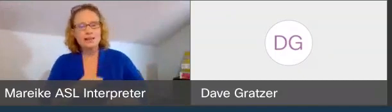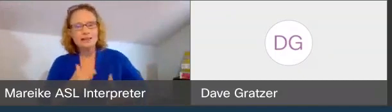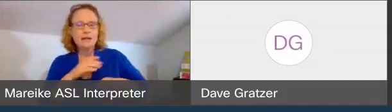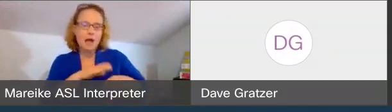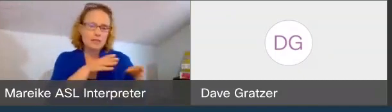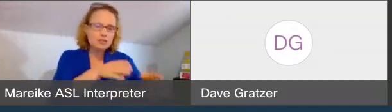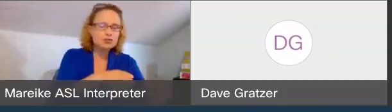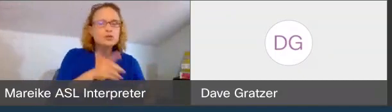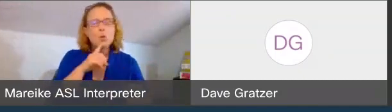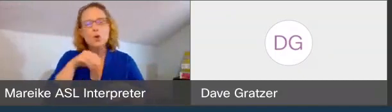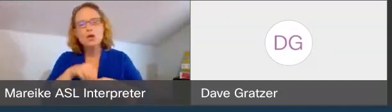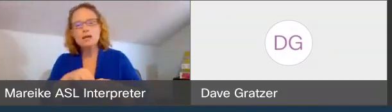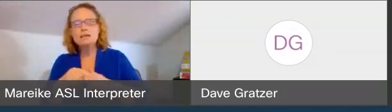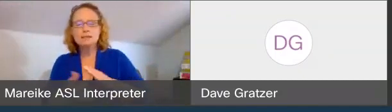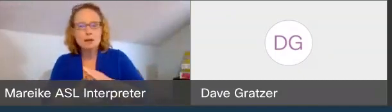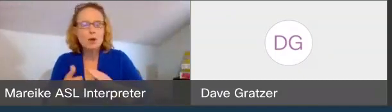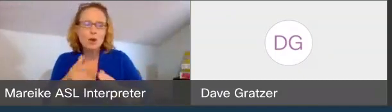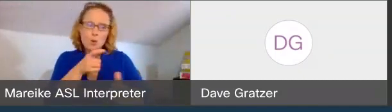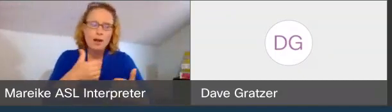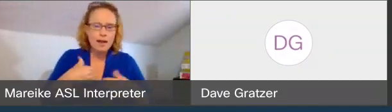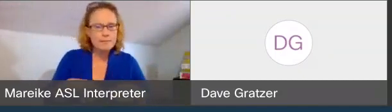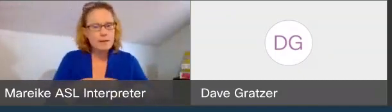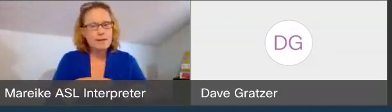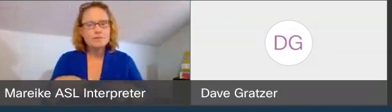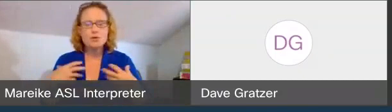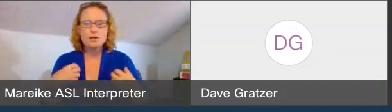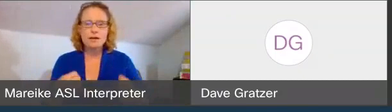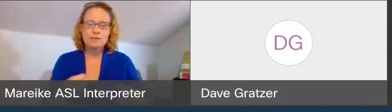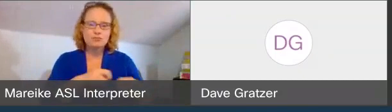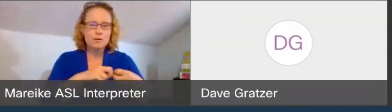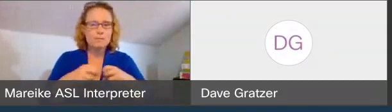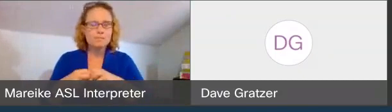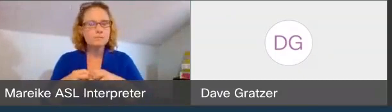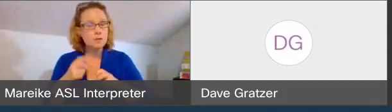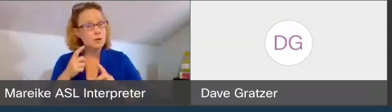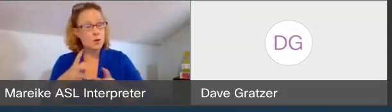to often have behavioral health concerns. The goal is to kind of encourage them to move into housing